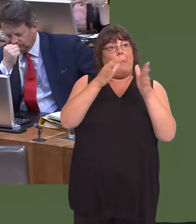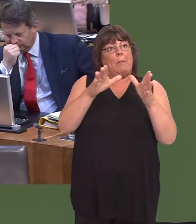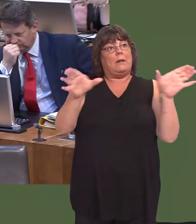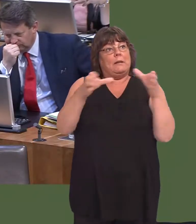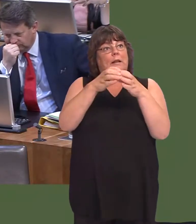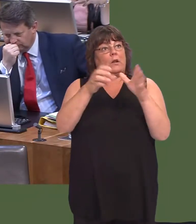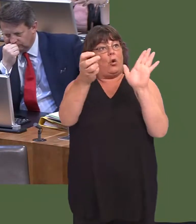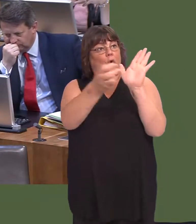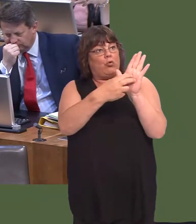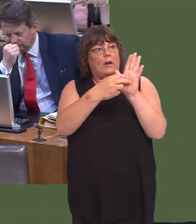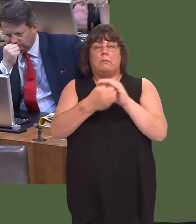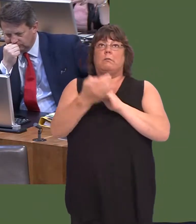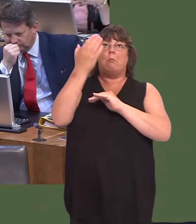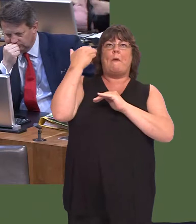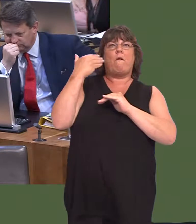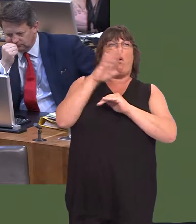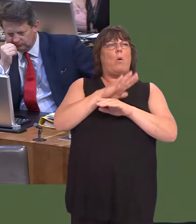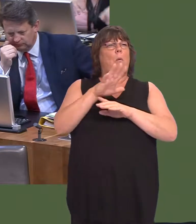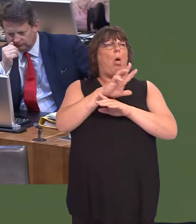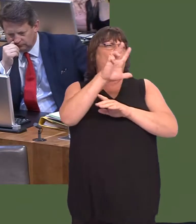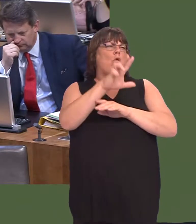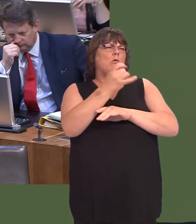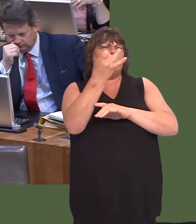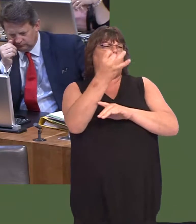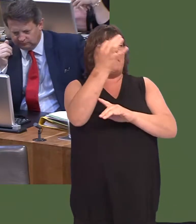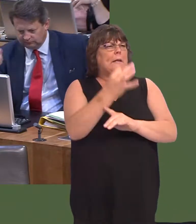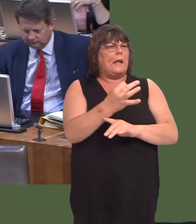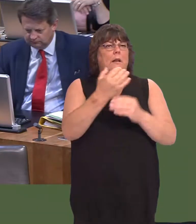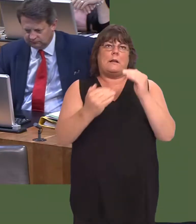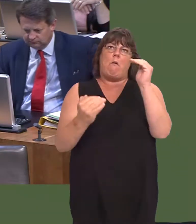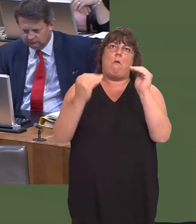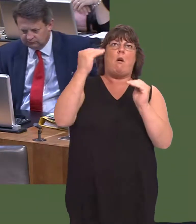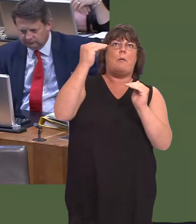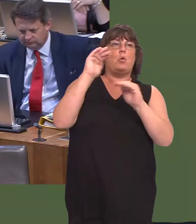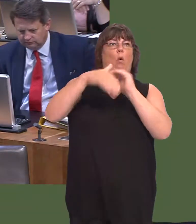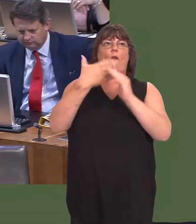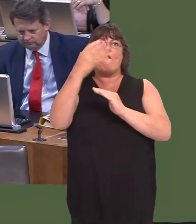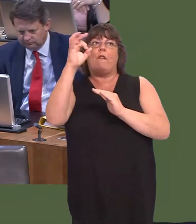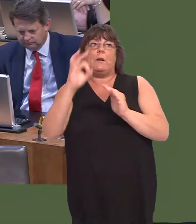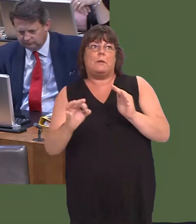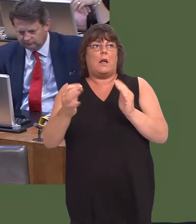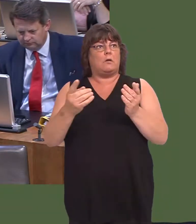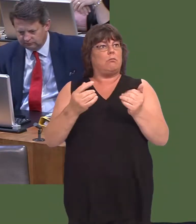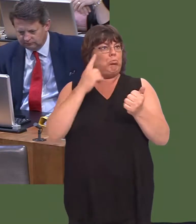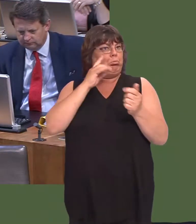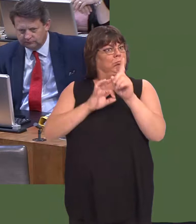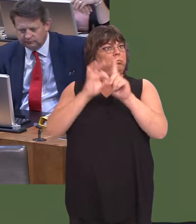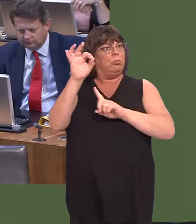The figure has gone from around about the 37 per cent mark, if I remember, to over a half now, which is a great improvement.